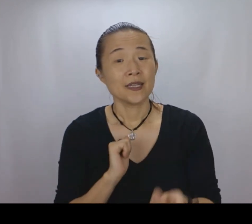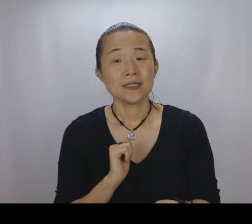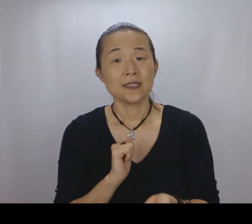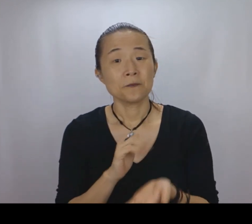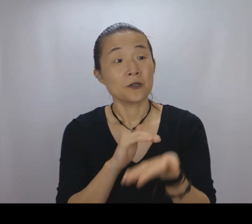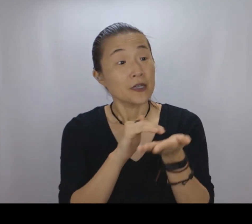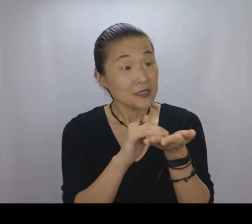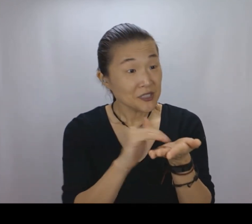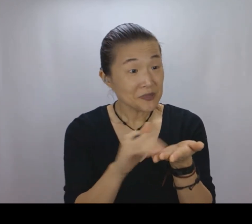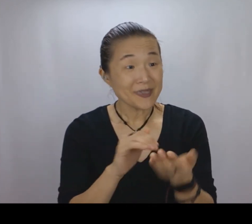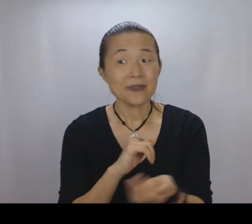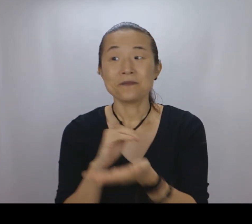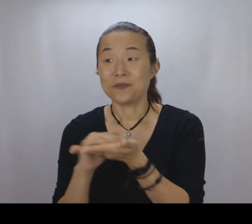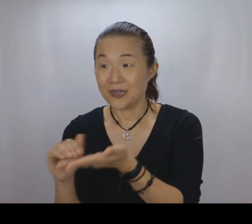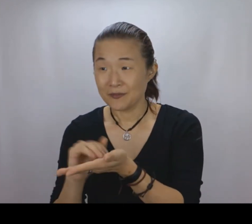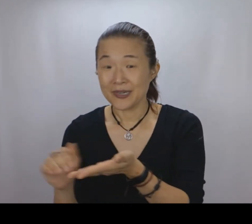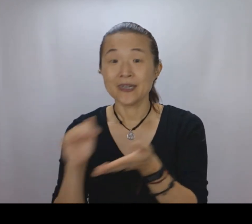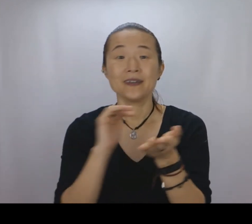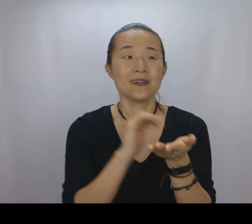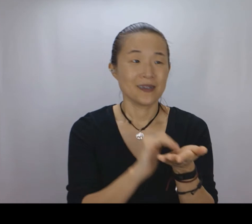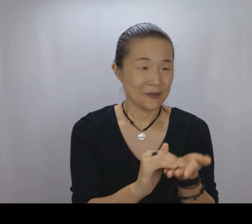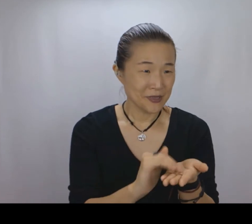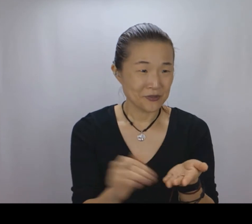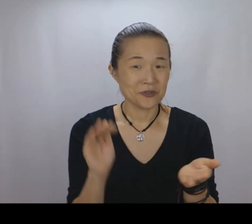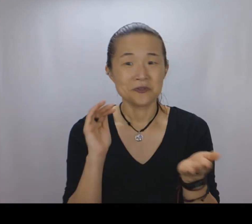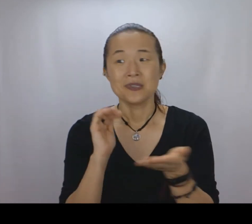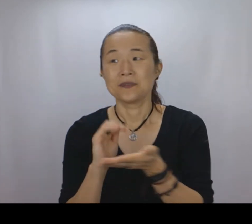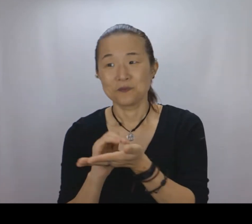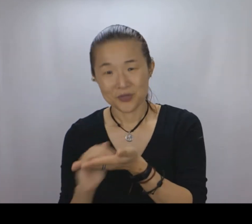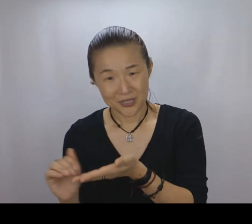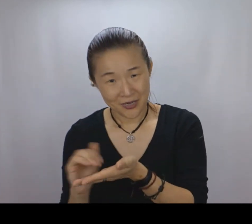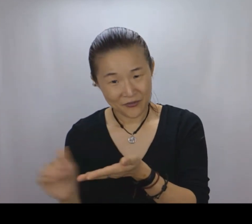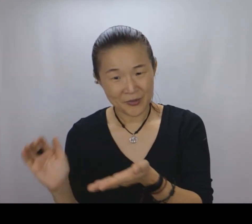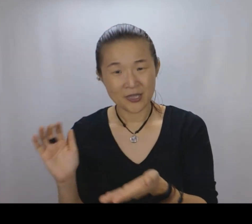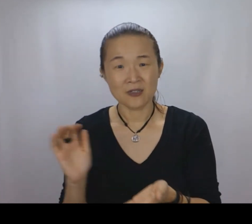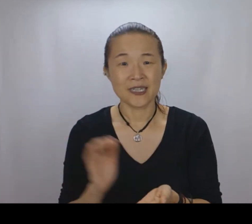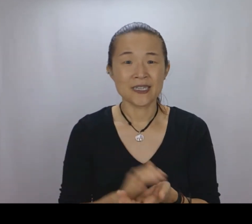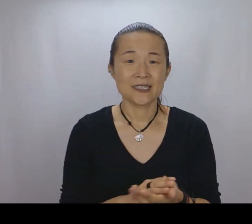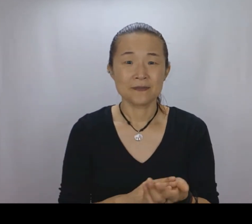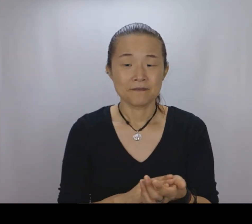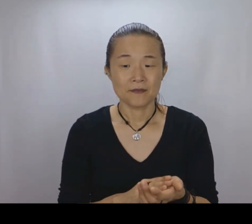And that's the sign for excuse me, pardon me, coming through, sorry for my long legs.